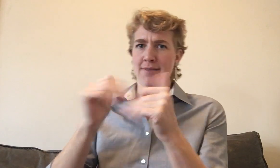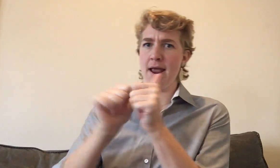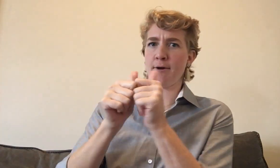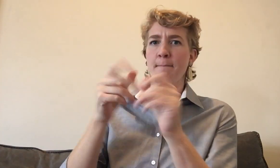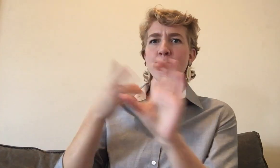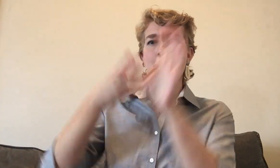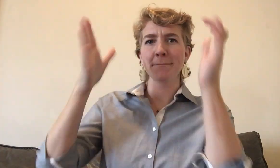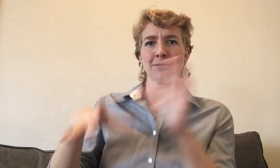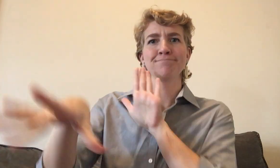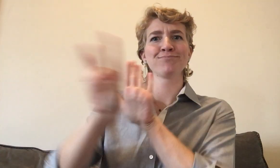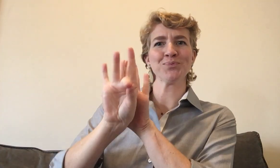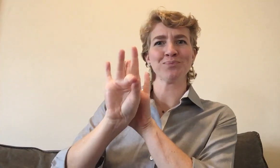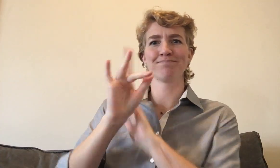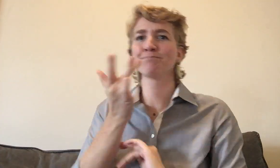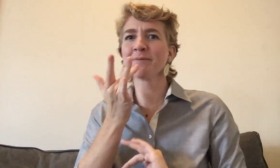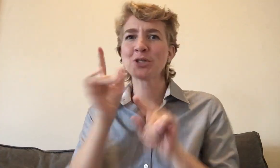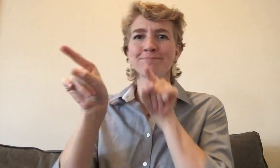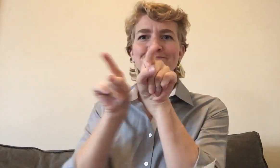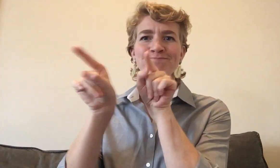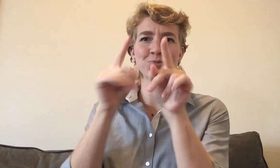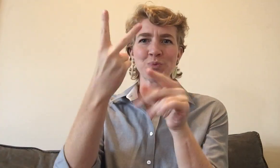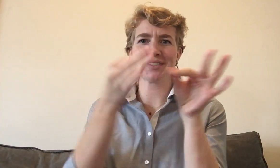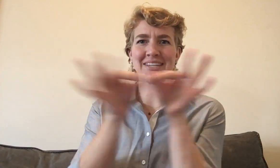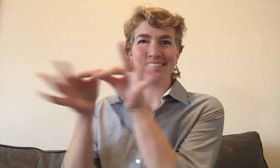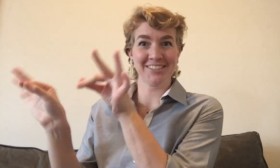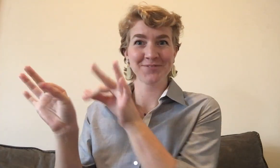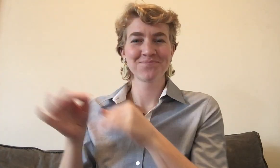on how participants chose the preferred sentence of the two possible sentences.